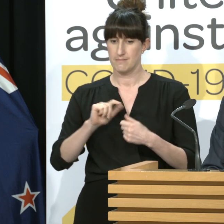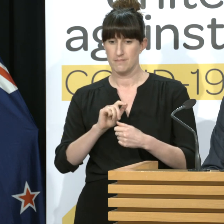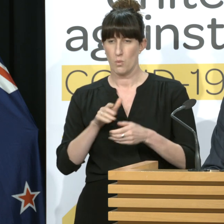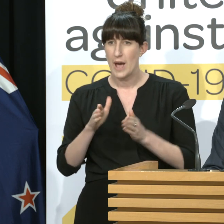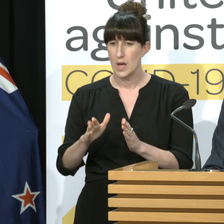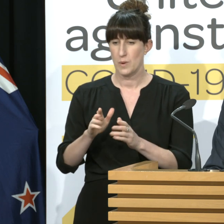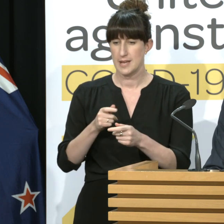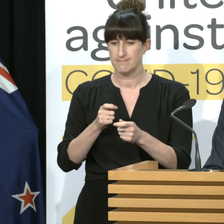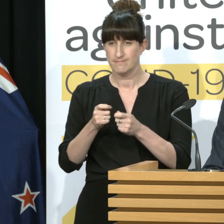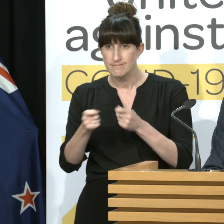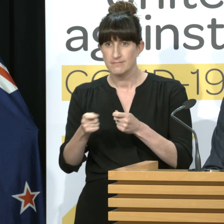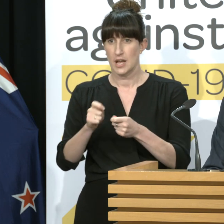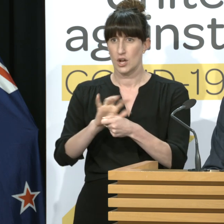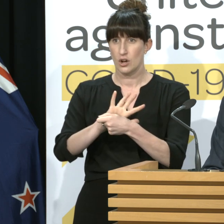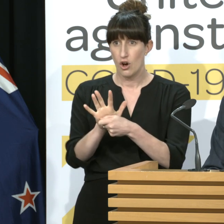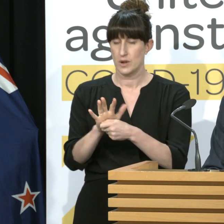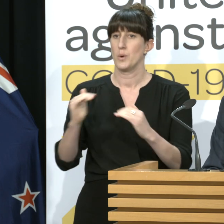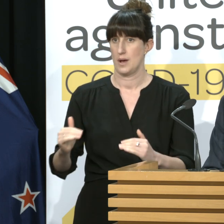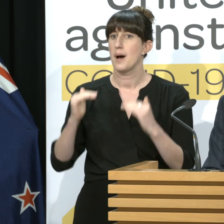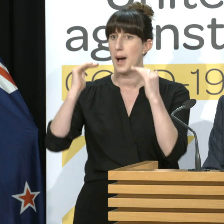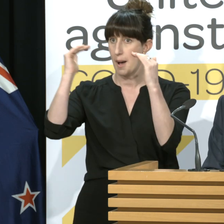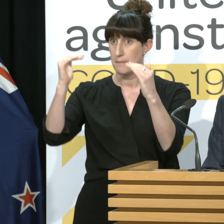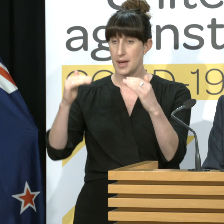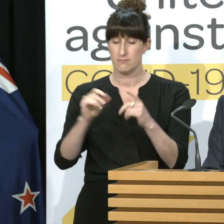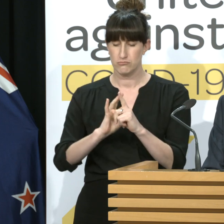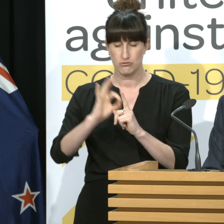For example, we've improved our testing and contact tracing capability.